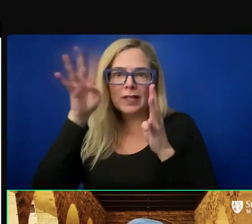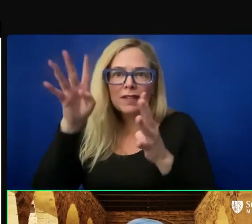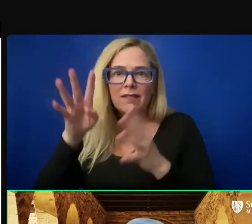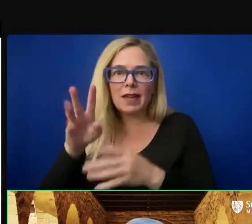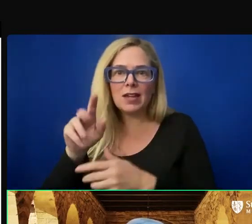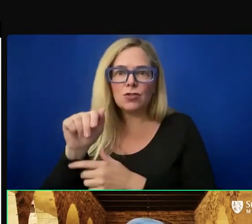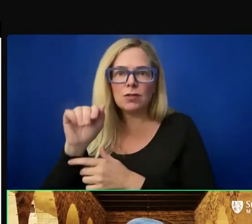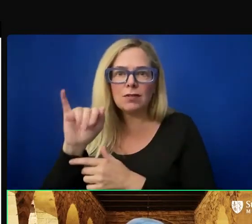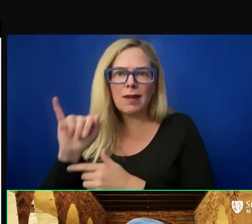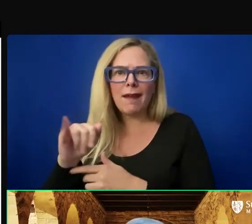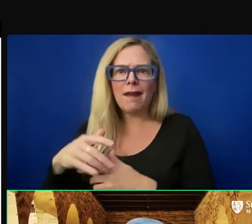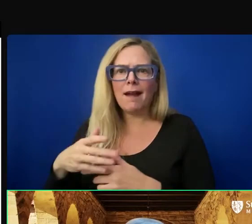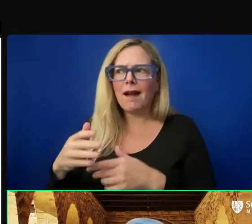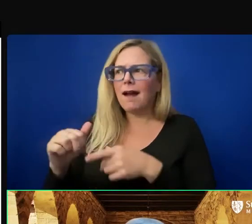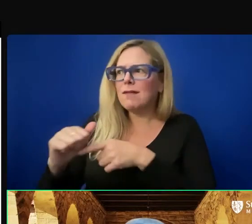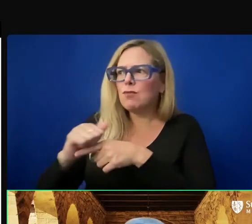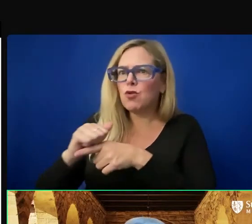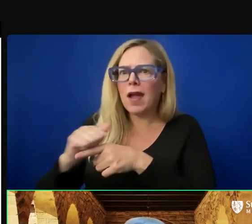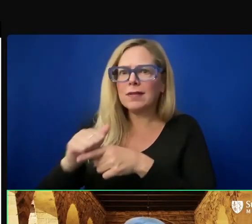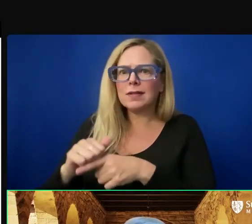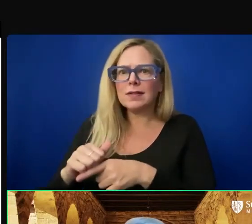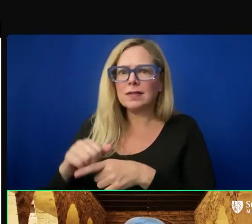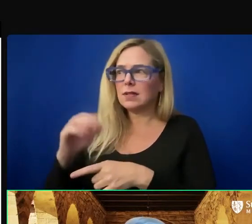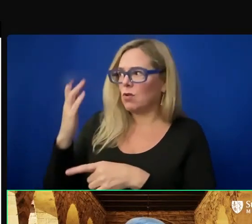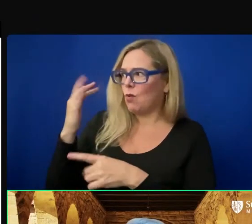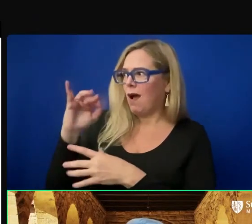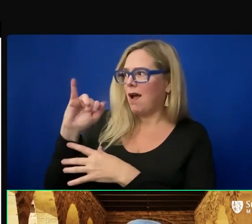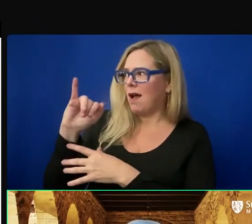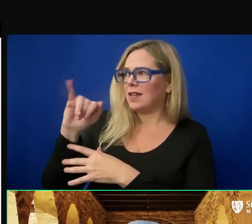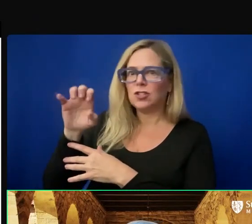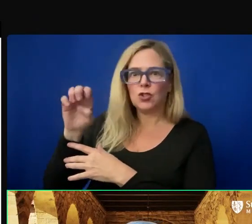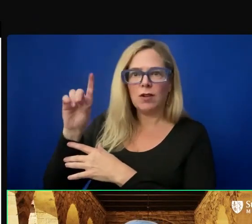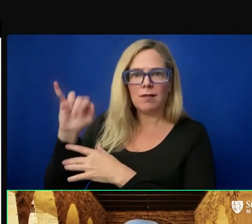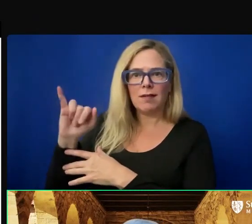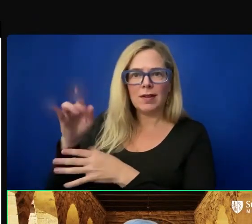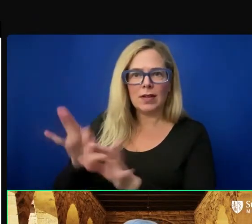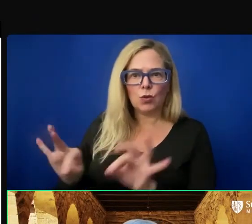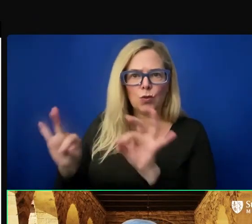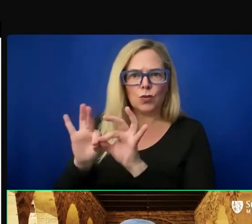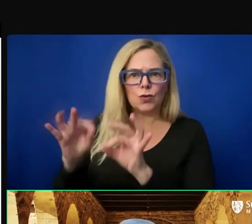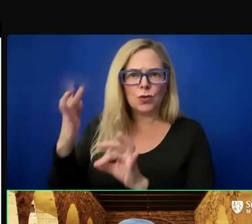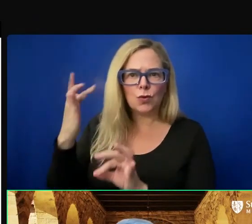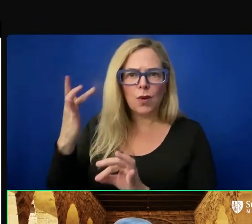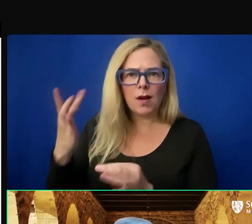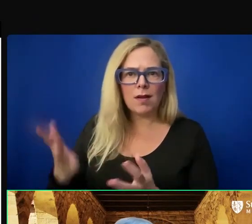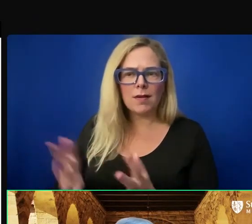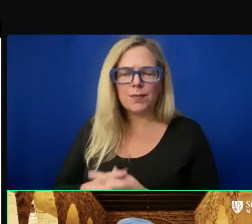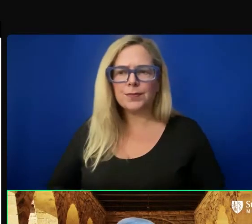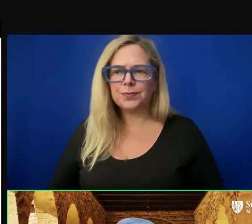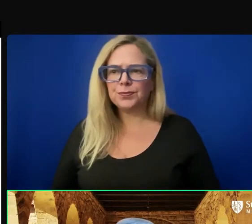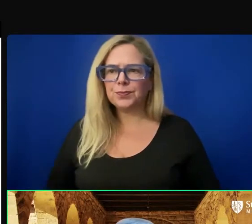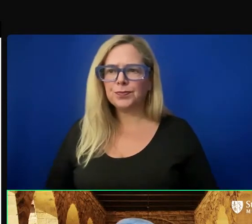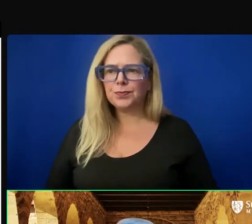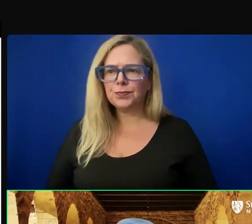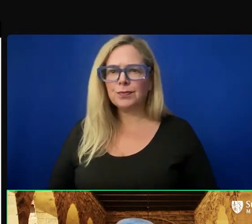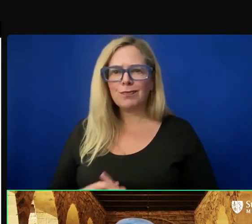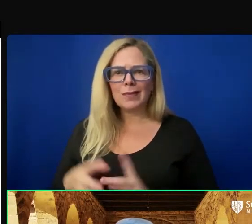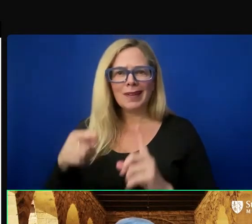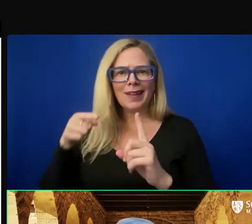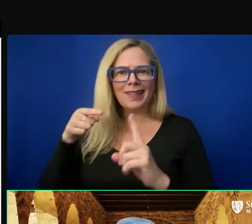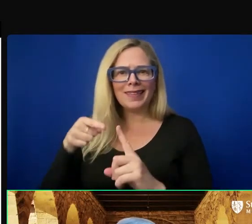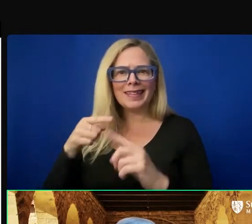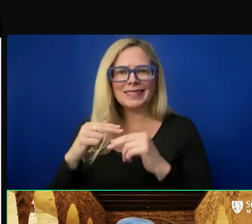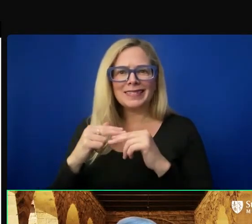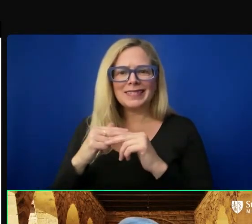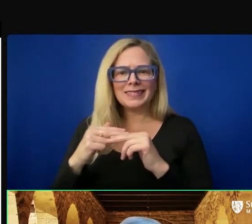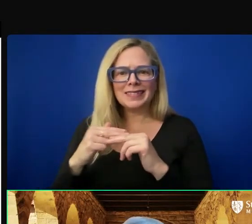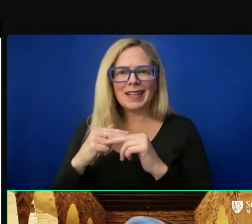Why is this prioritization of JEDI crucial? This is particular slide extracts some information